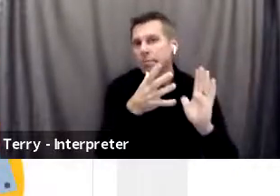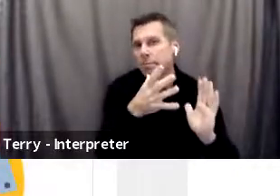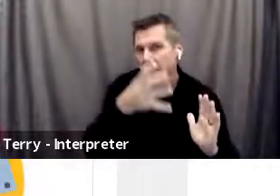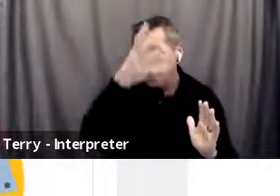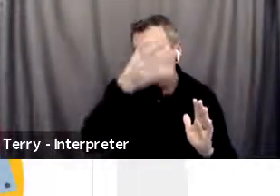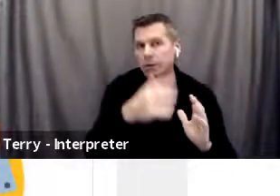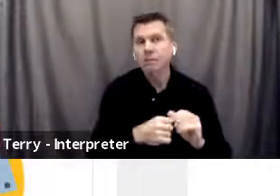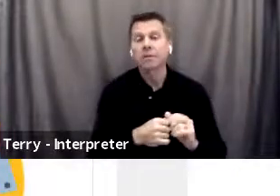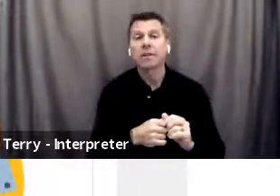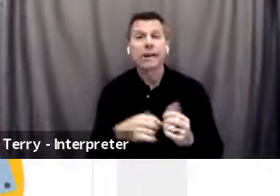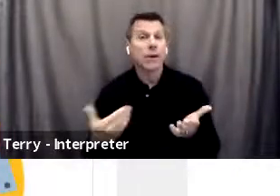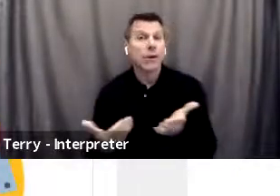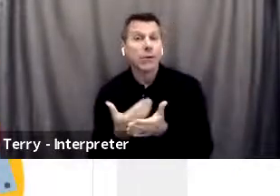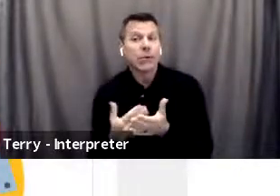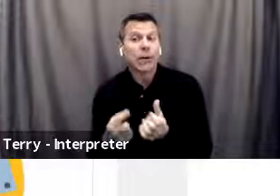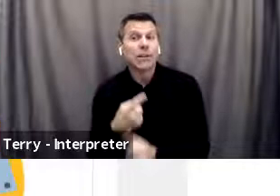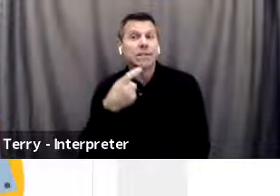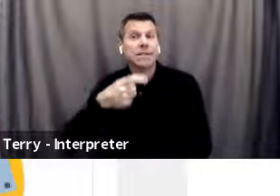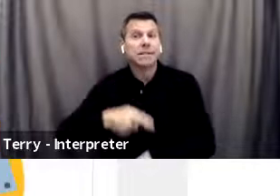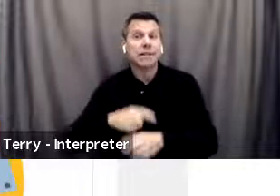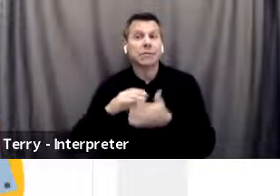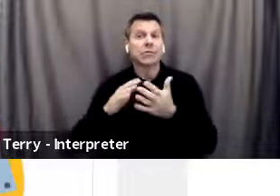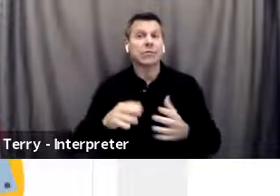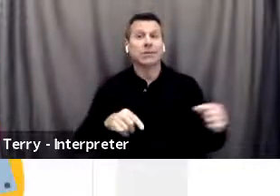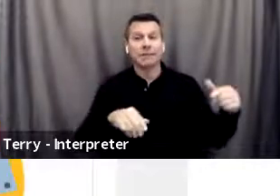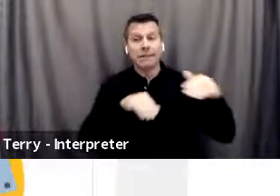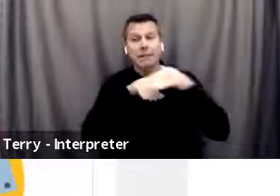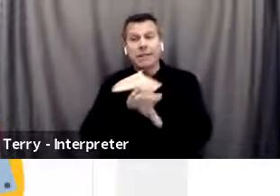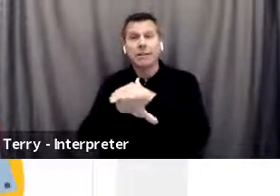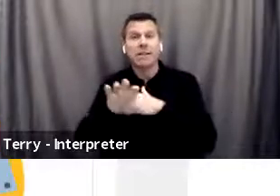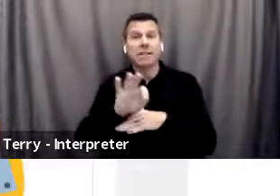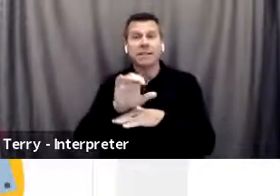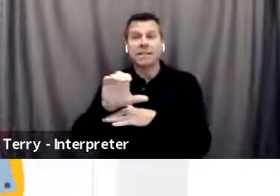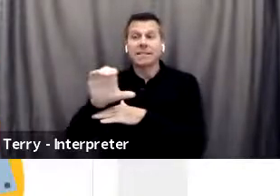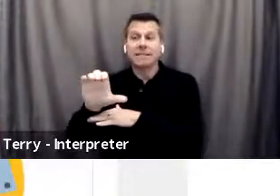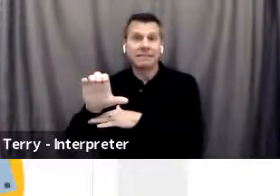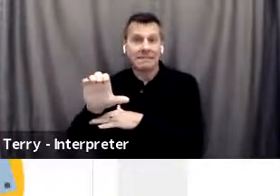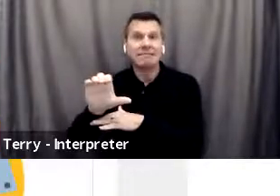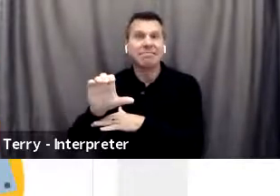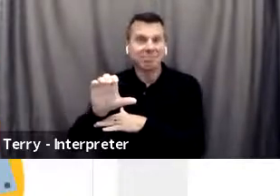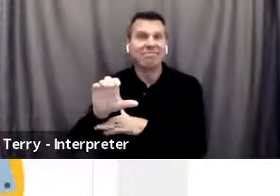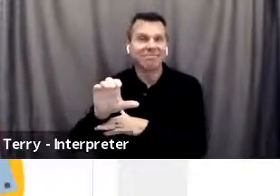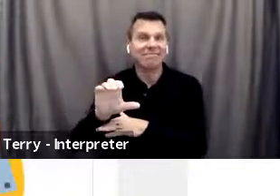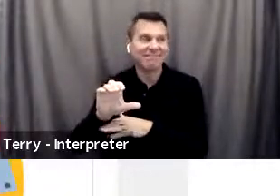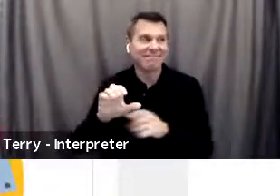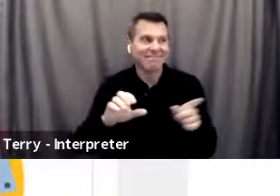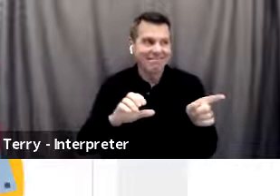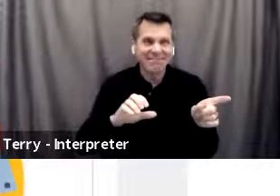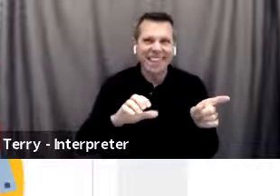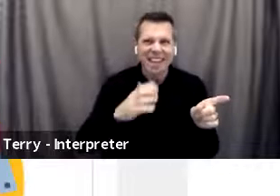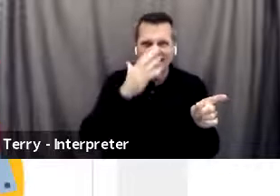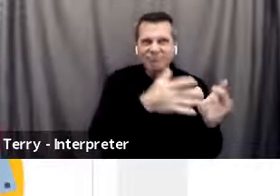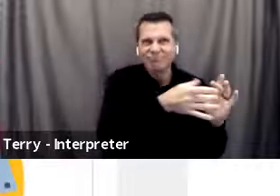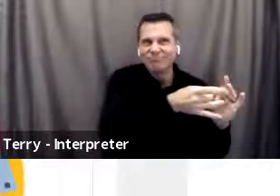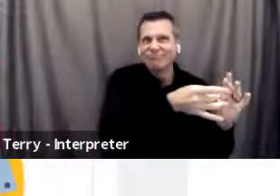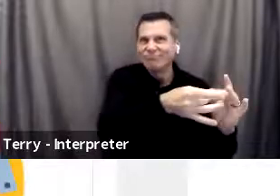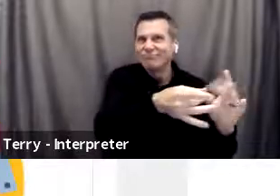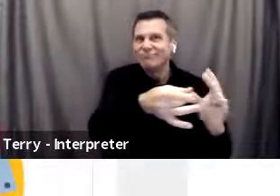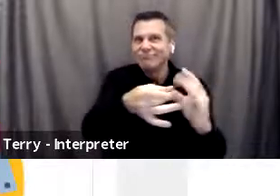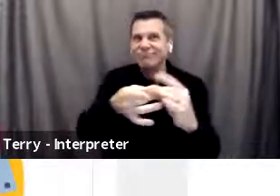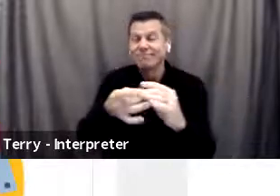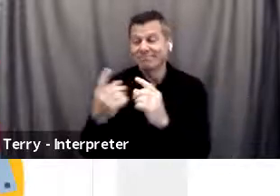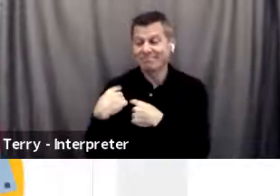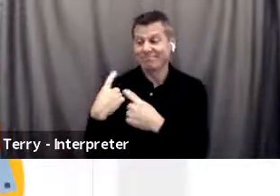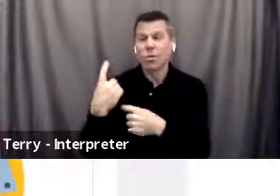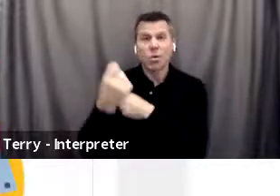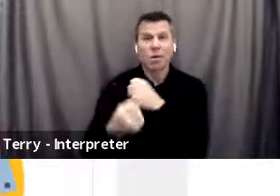students that are going to be coming into Fresno City College. And so we've been meeting for the last year, and doing